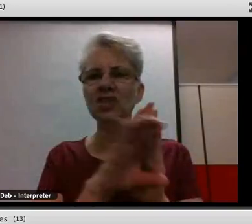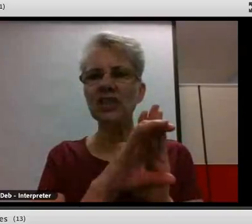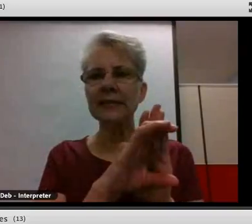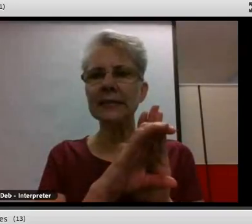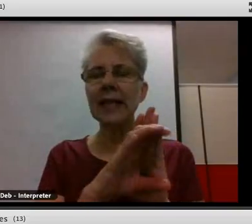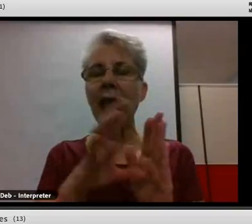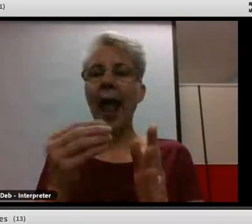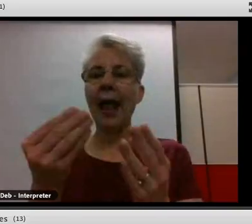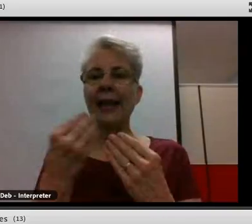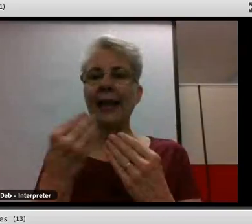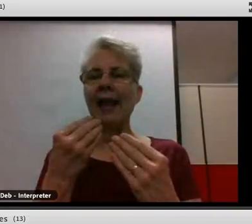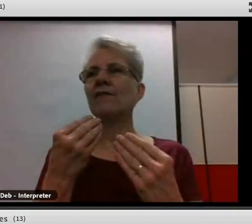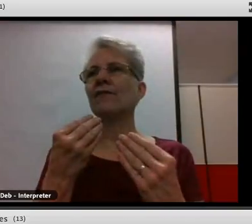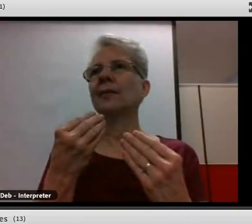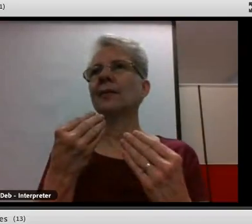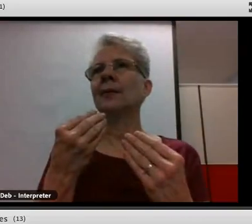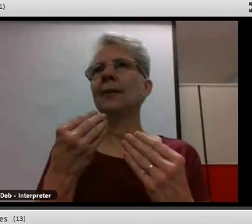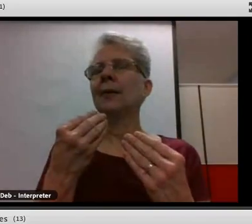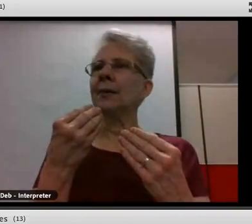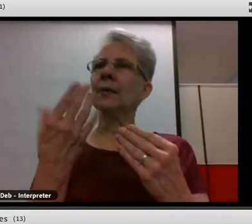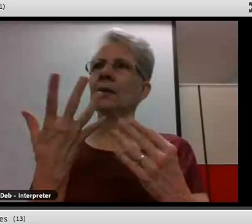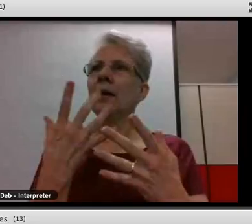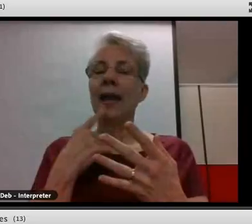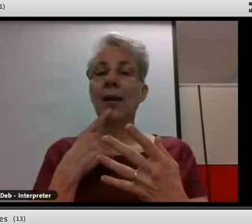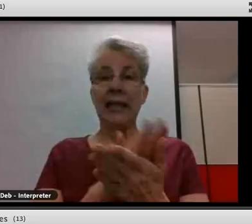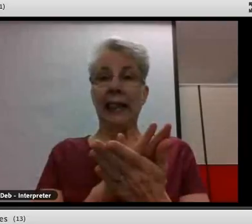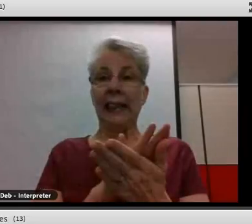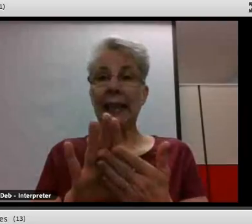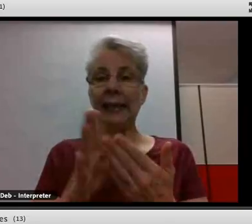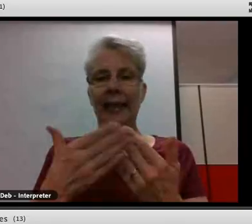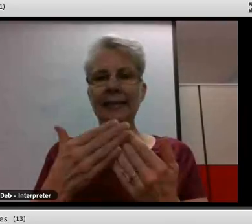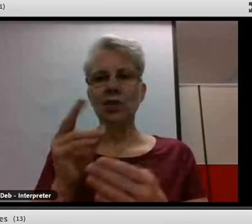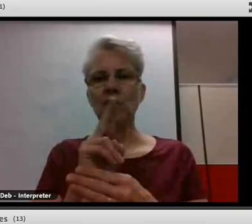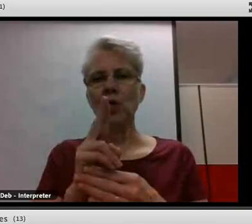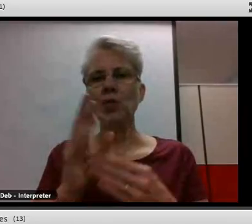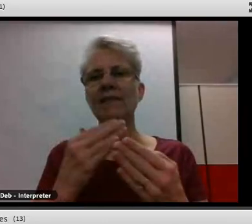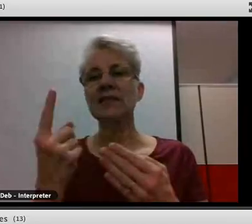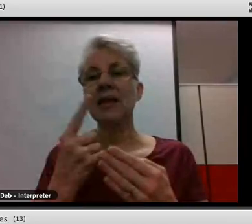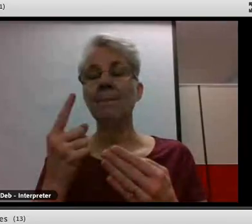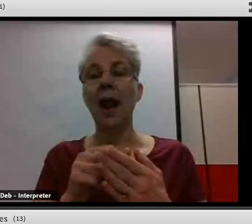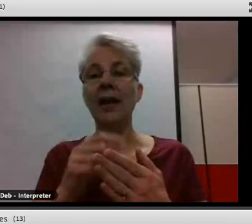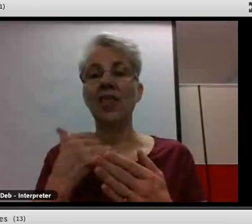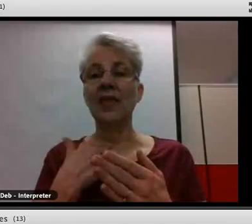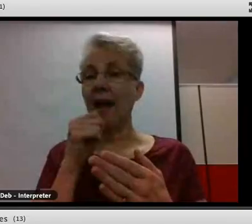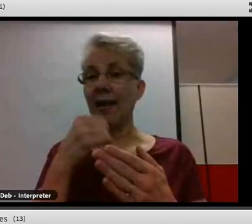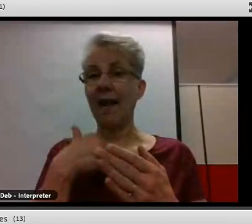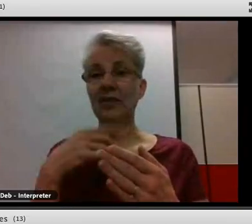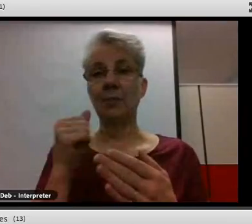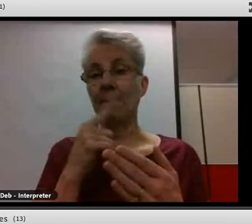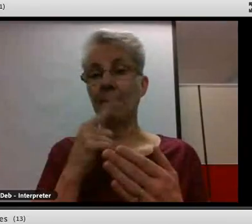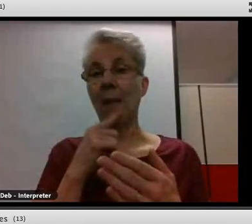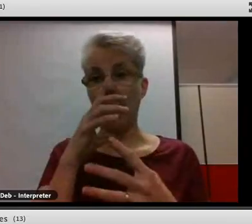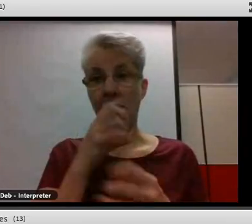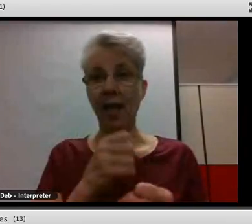Yes, ability for patrons to access Internet, great choice. I would say web accessibility is something